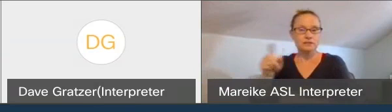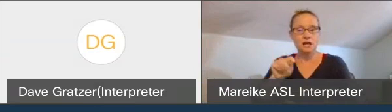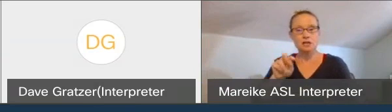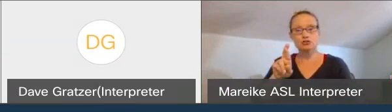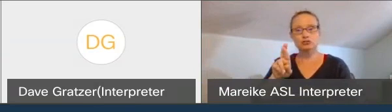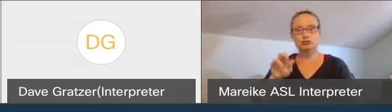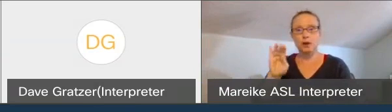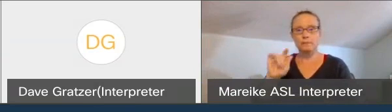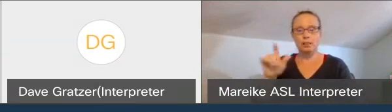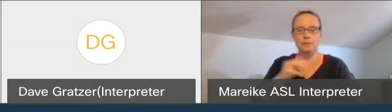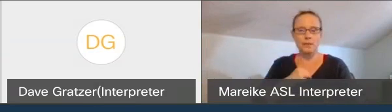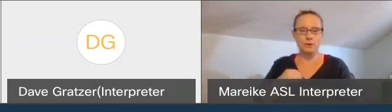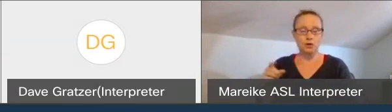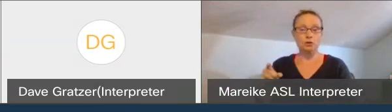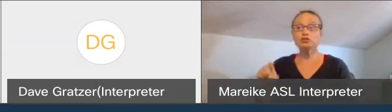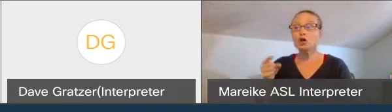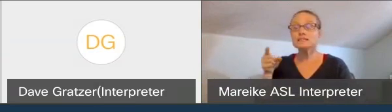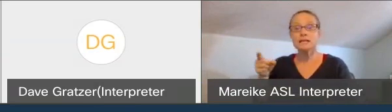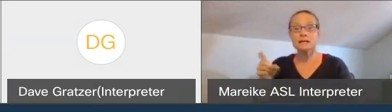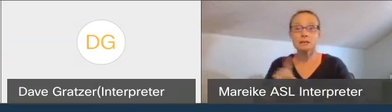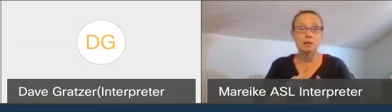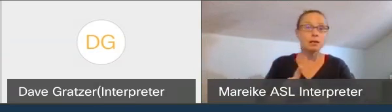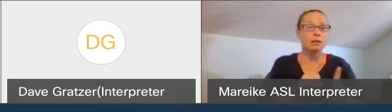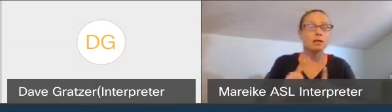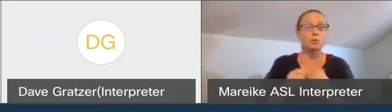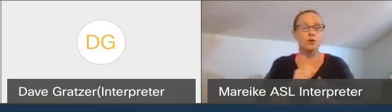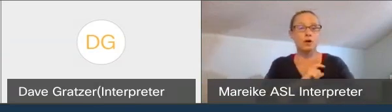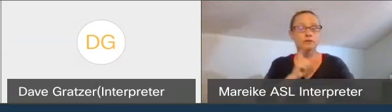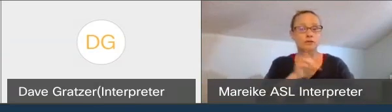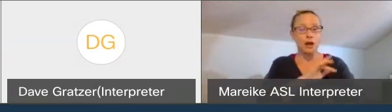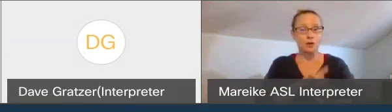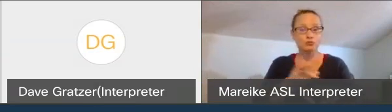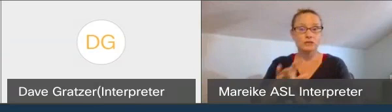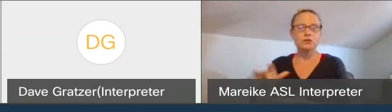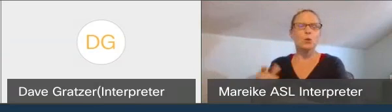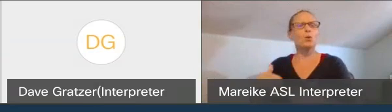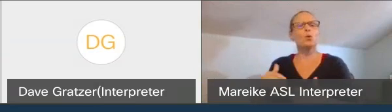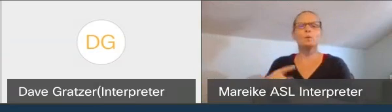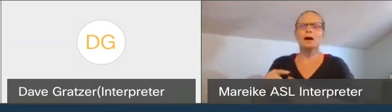and just him going around with an officer doing outreach, um, had positive effects.